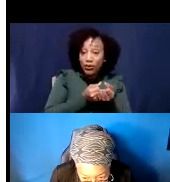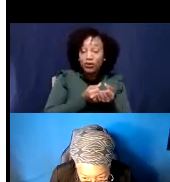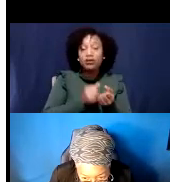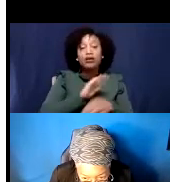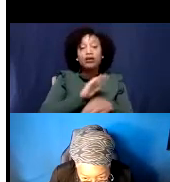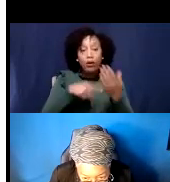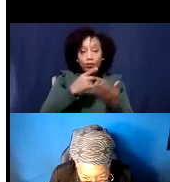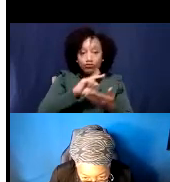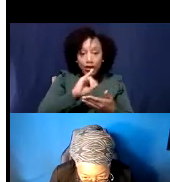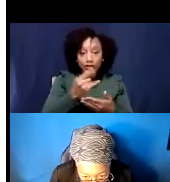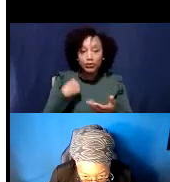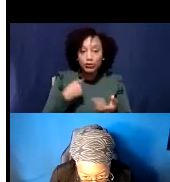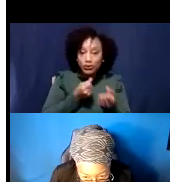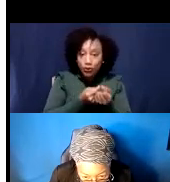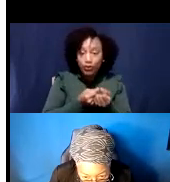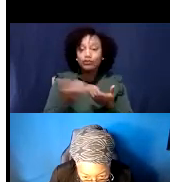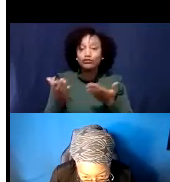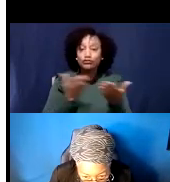that we fund serve Minnesotans.